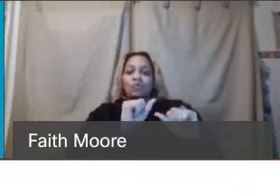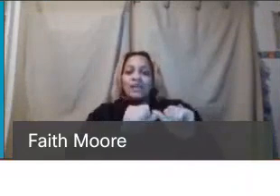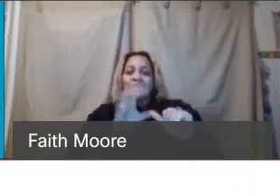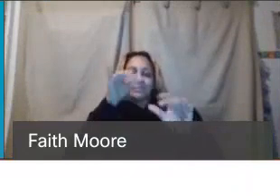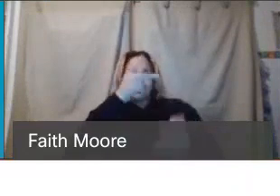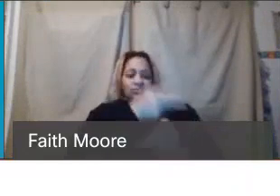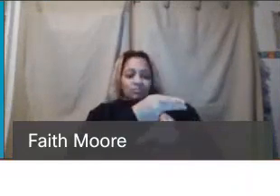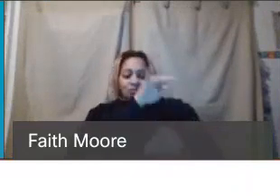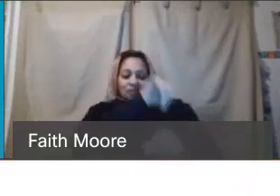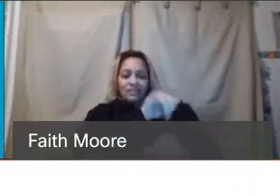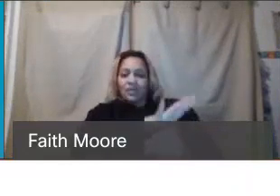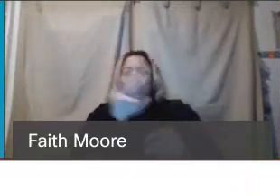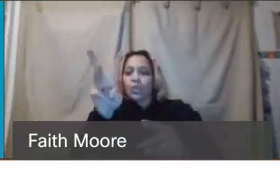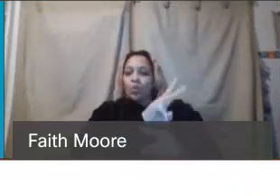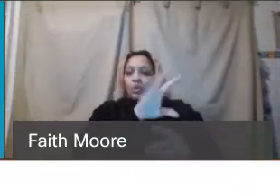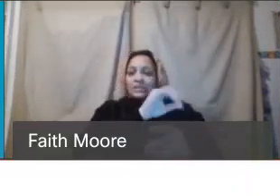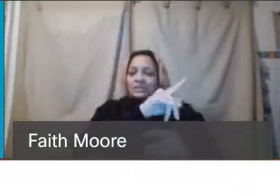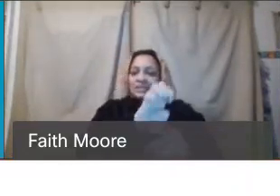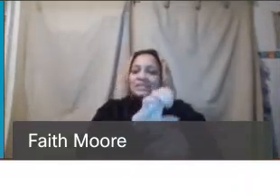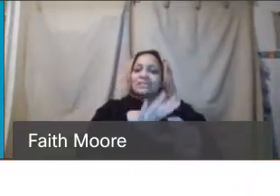In that alignment, so the existing incumbent users.